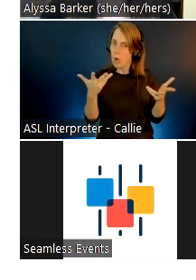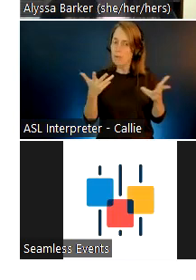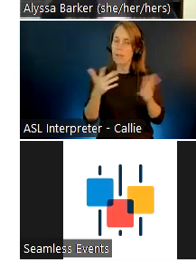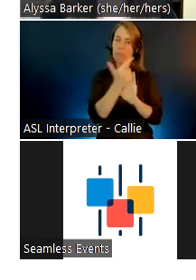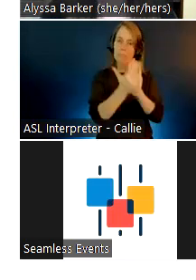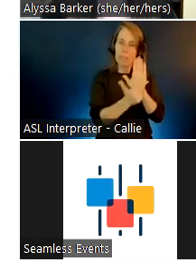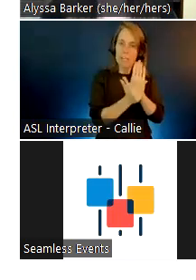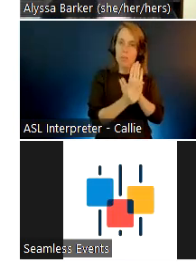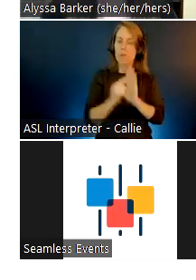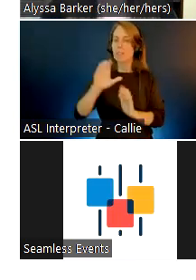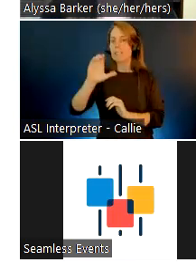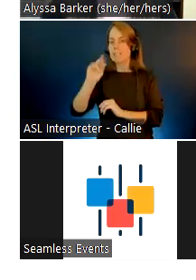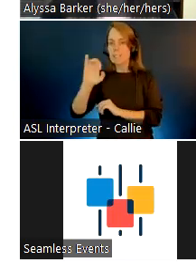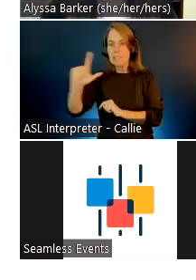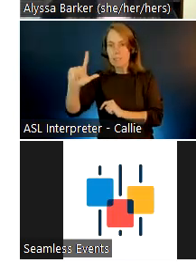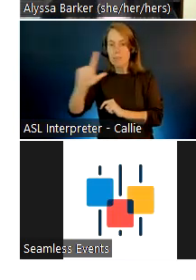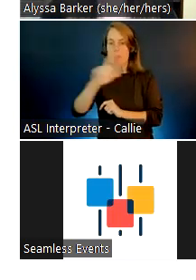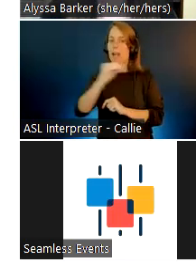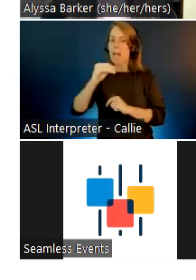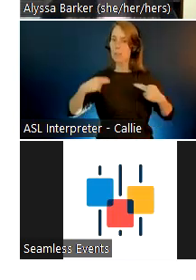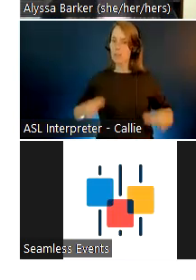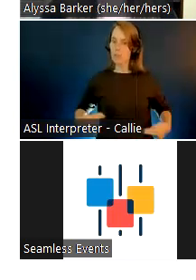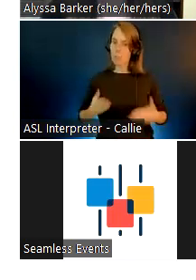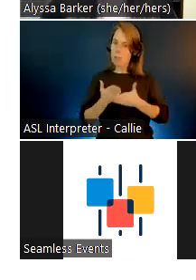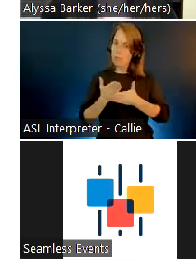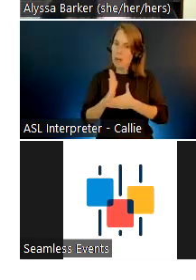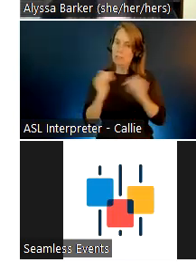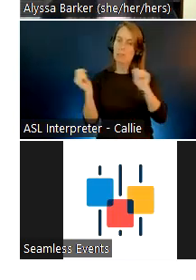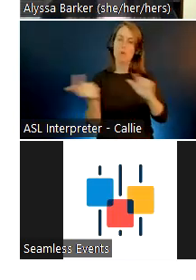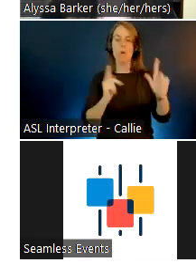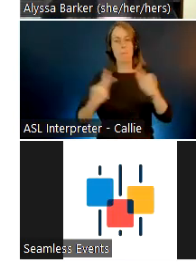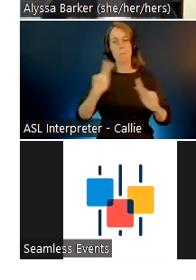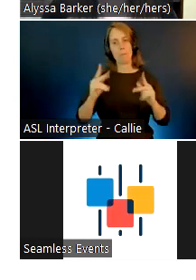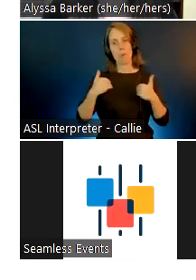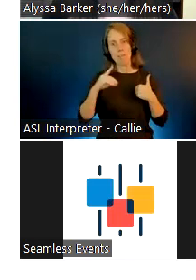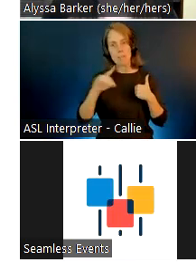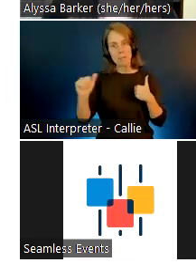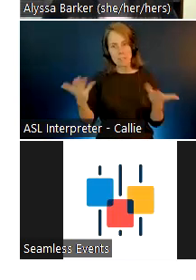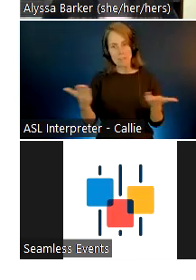disabilities in South Carolina and those of you who've been around a while like i have probably